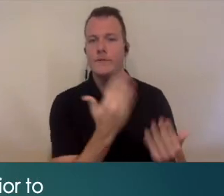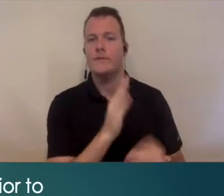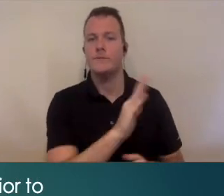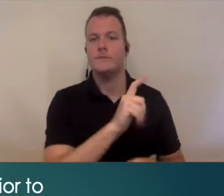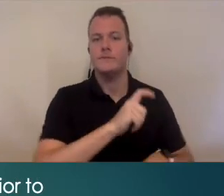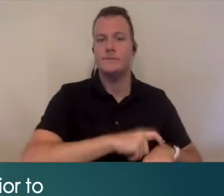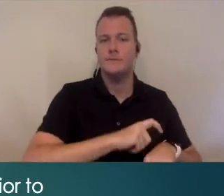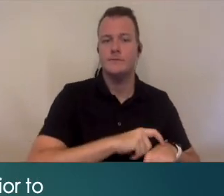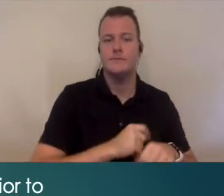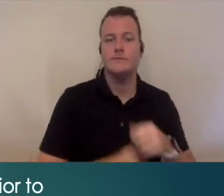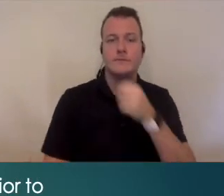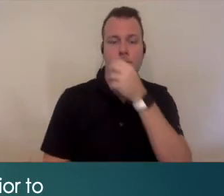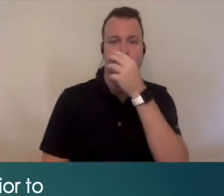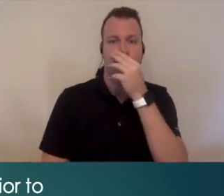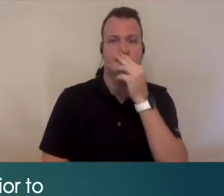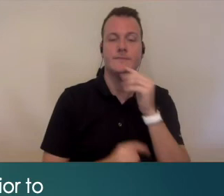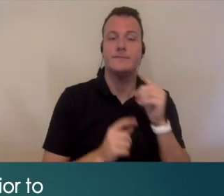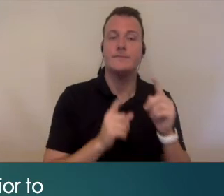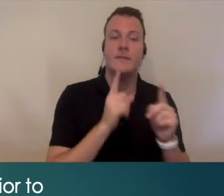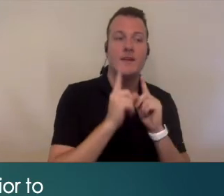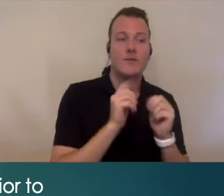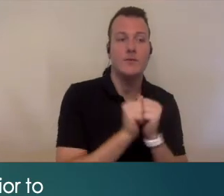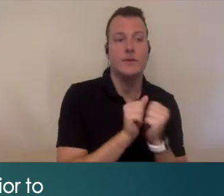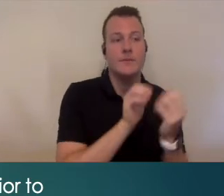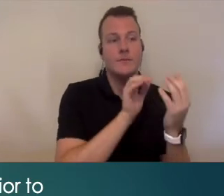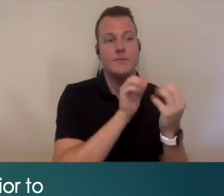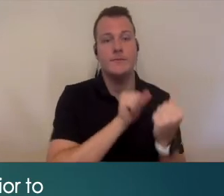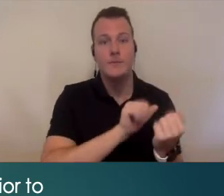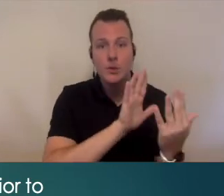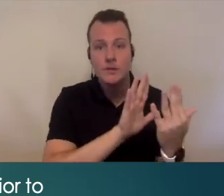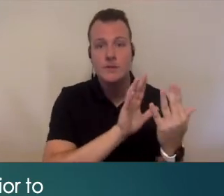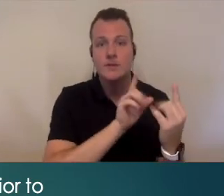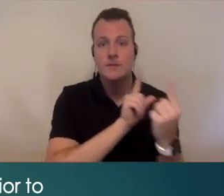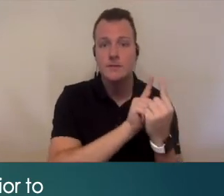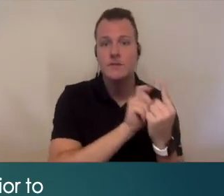them for their time, whether the interview's in person, over